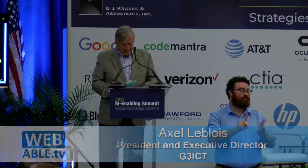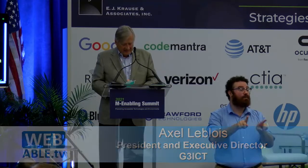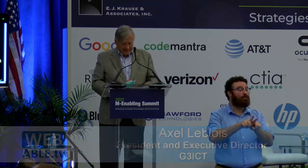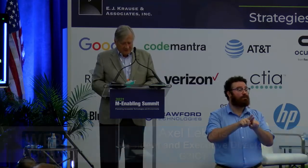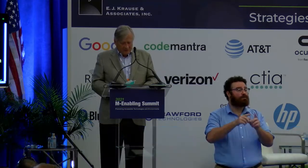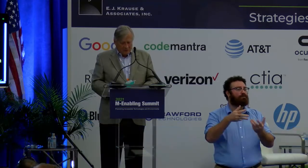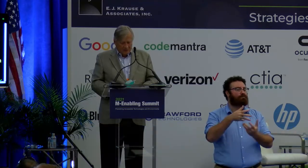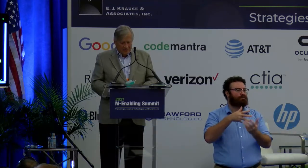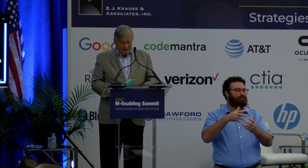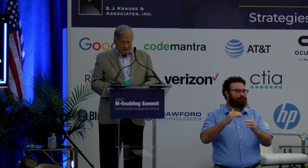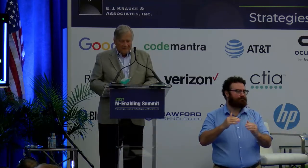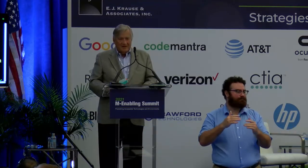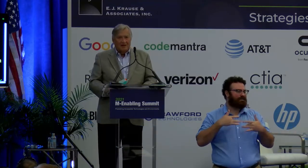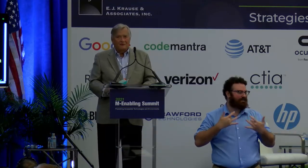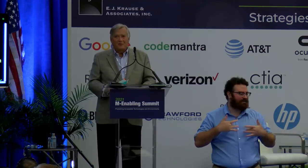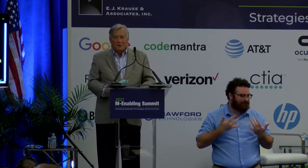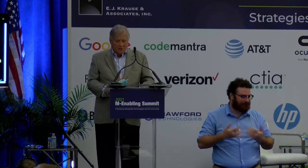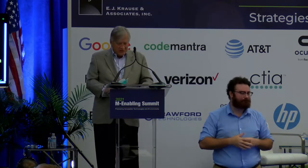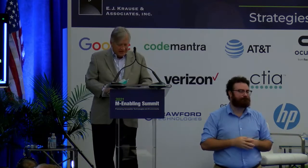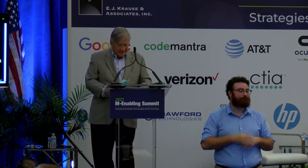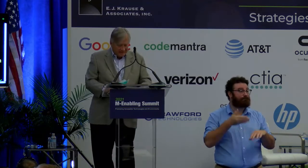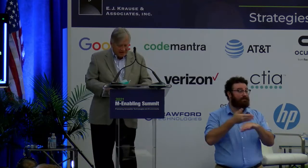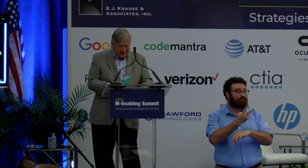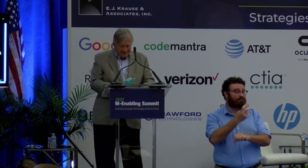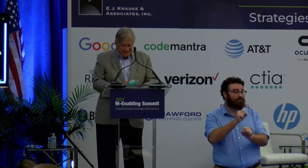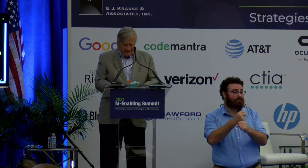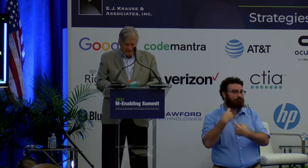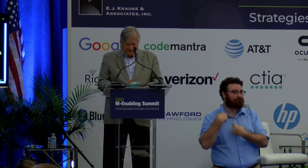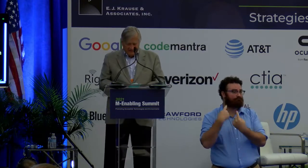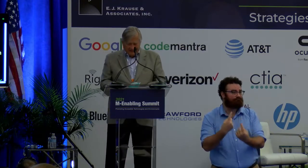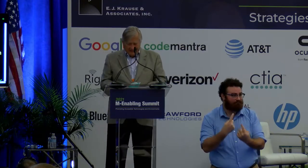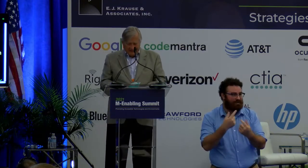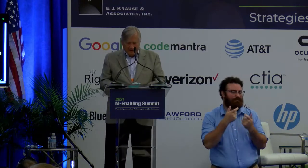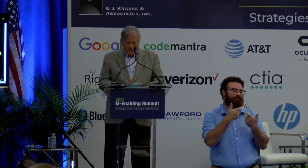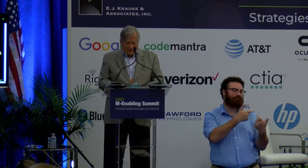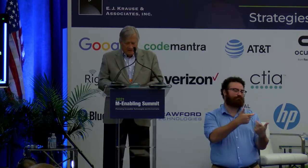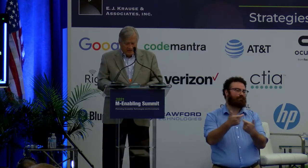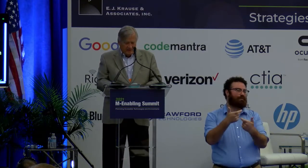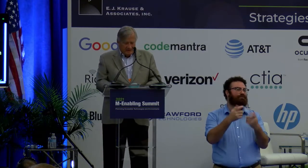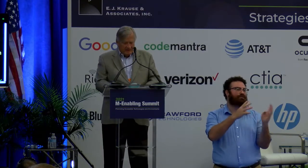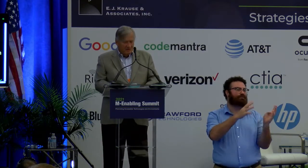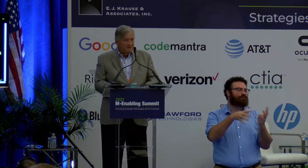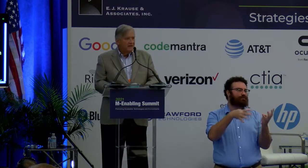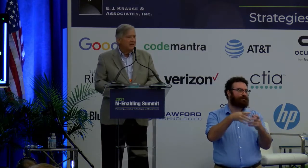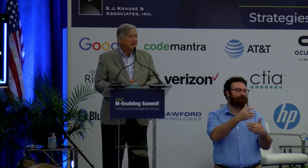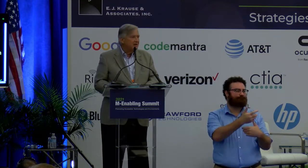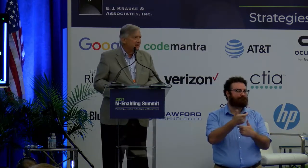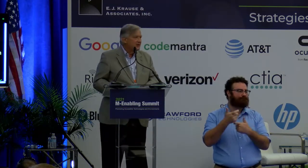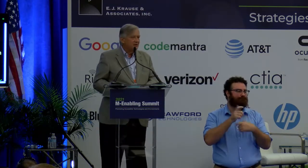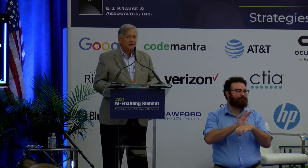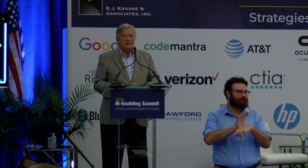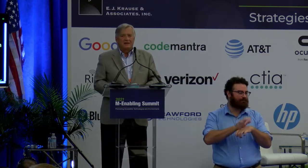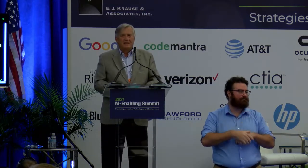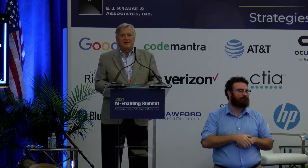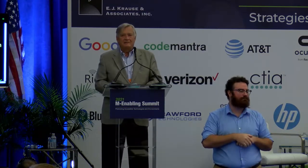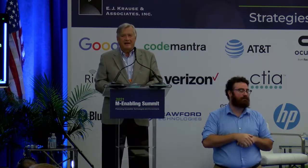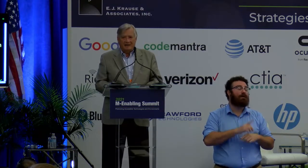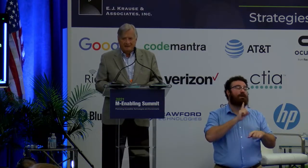After two years of watching screens, authentic human interaction is back.